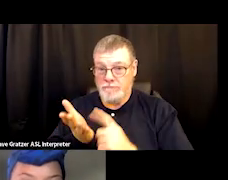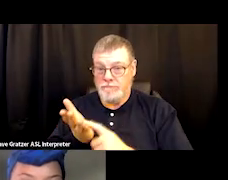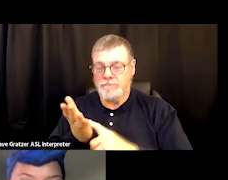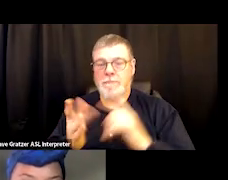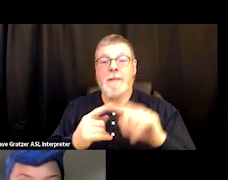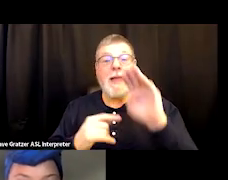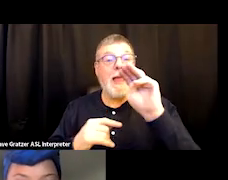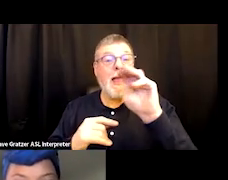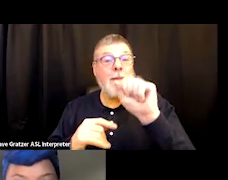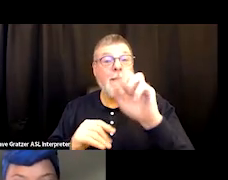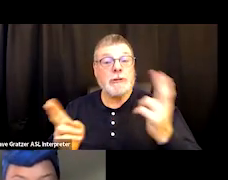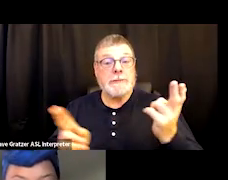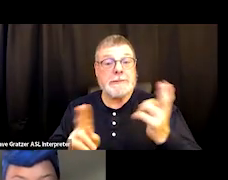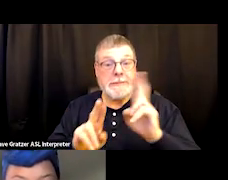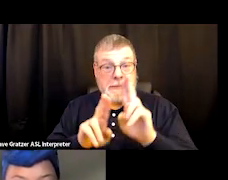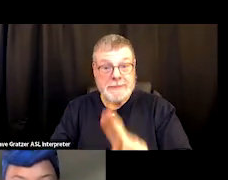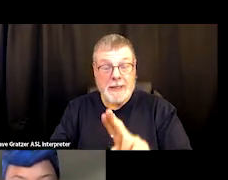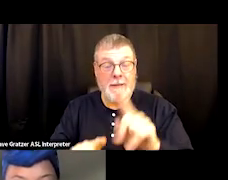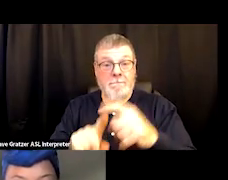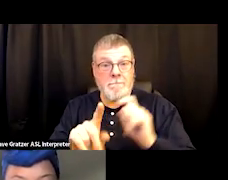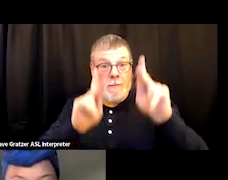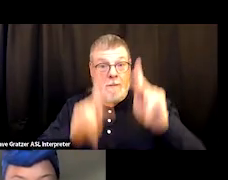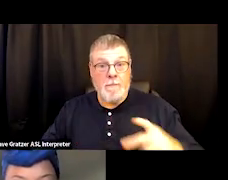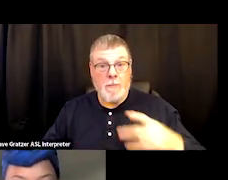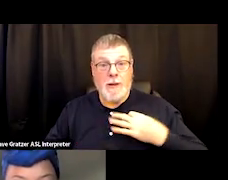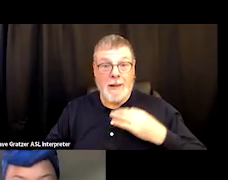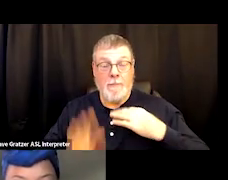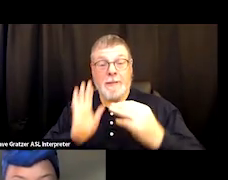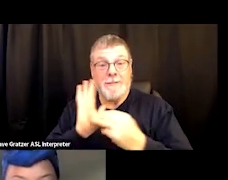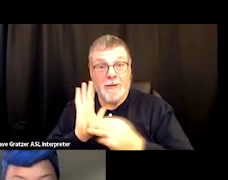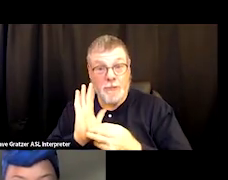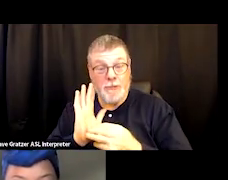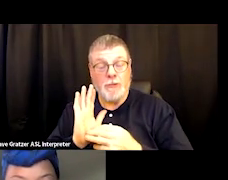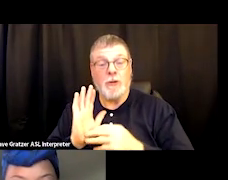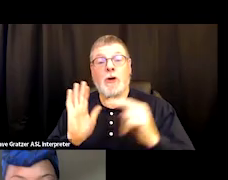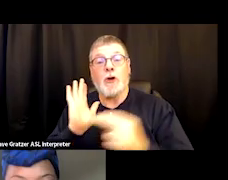if it's co-signed by the applicant's treating physician or nurse practitioner